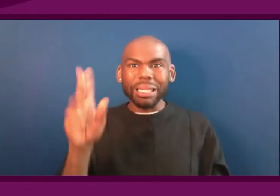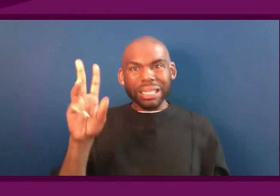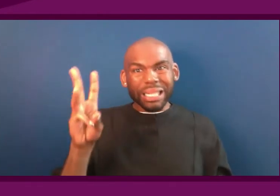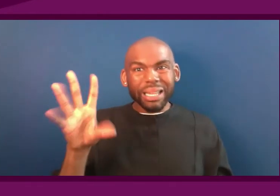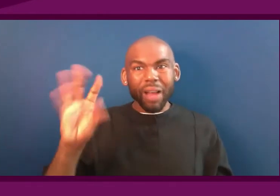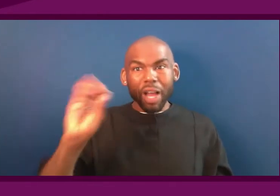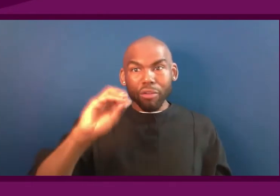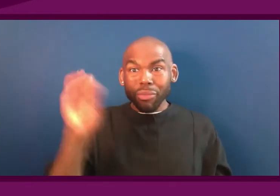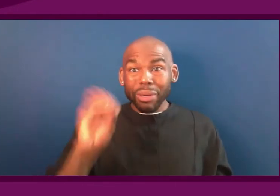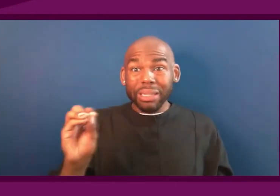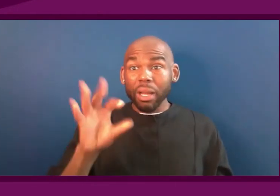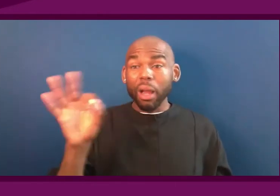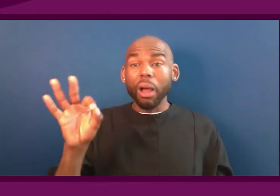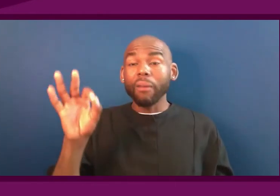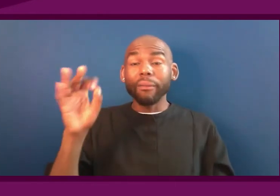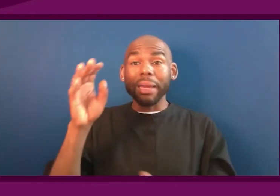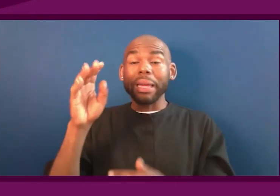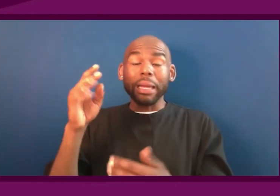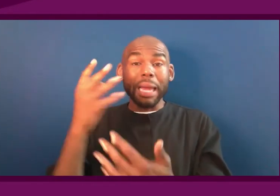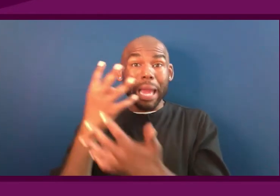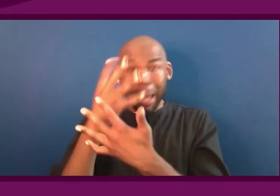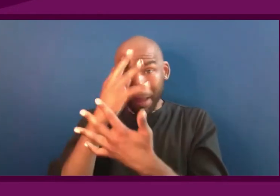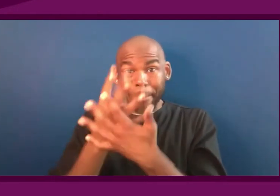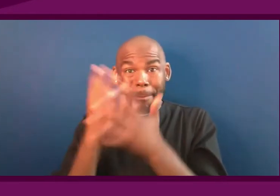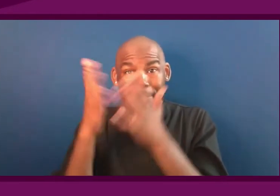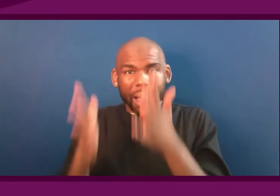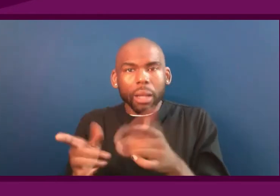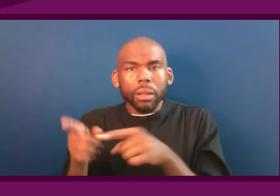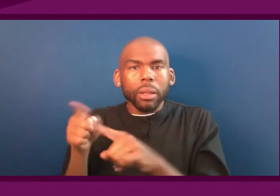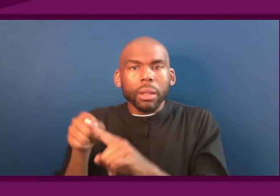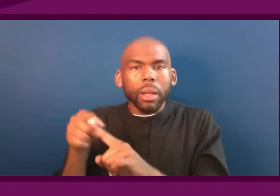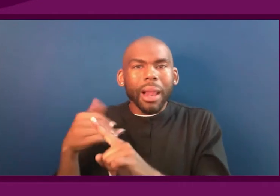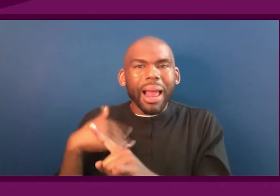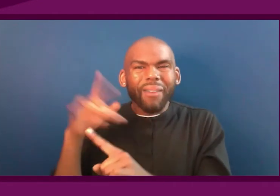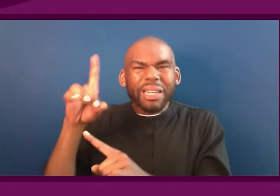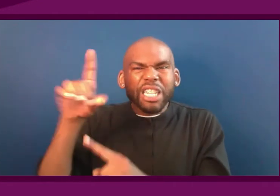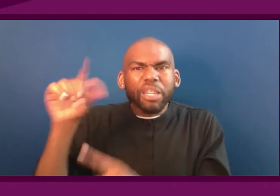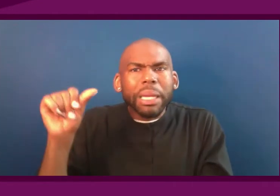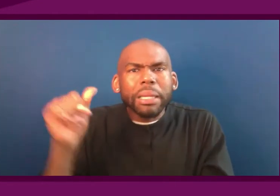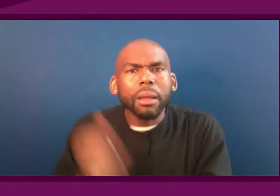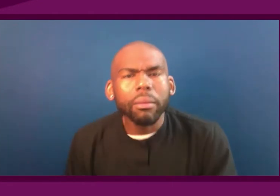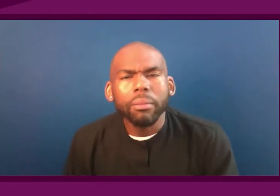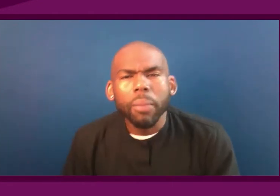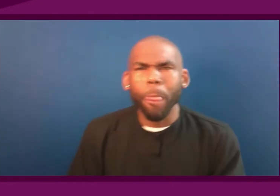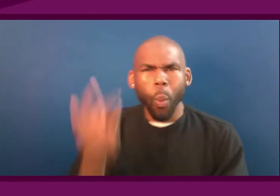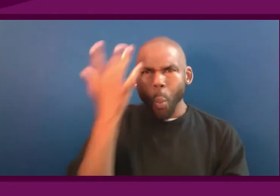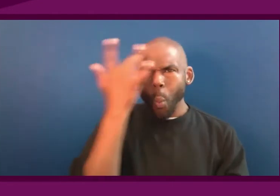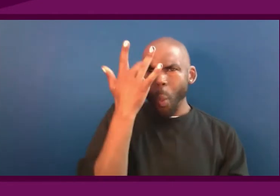how can we not have the empathy that these people are in trouble? And we're going to jail them? Anyway, things like that. Debra Ruh: